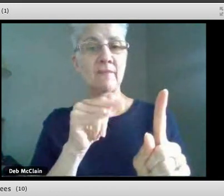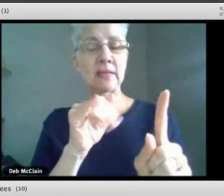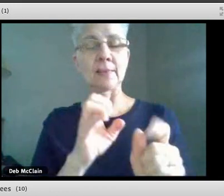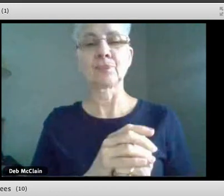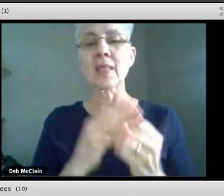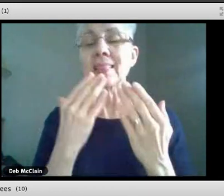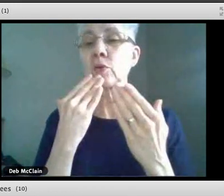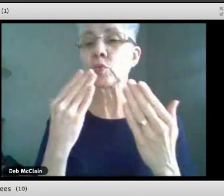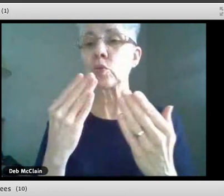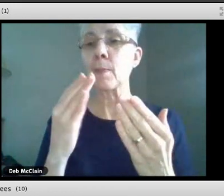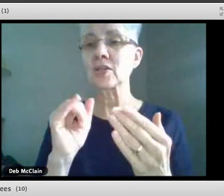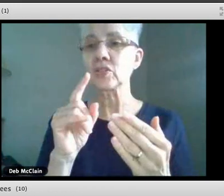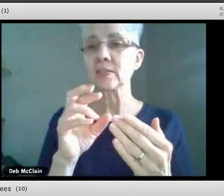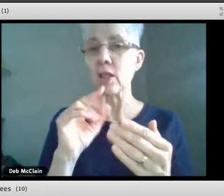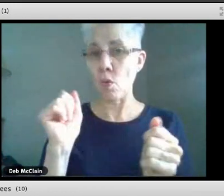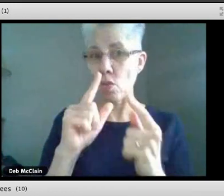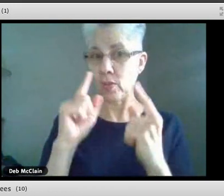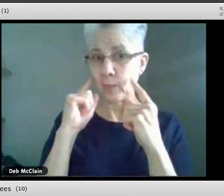Rollins: Thank you so much, Taylor. Can everybody hear me okay?